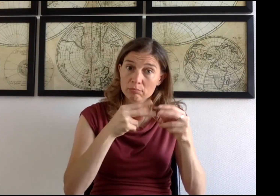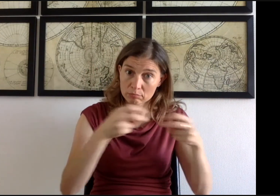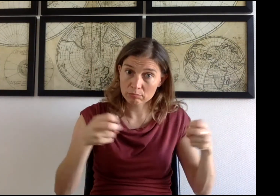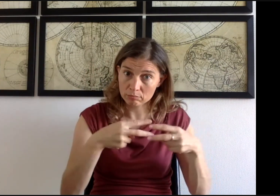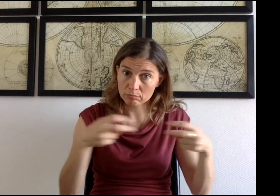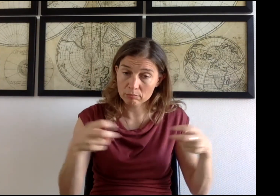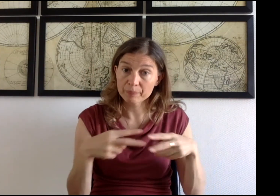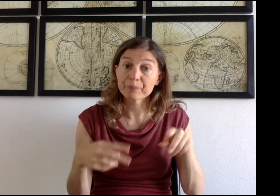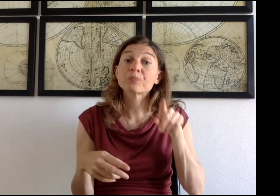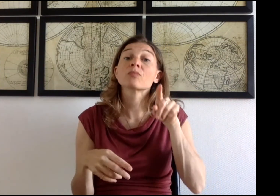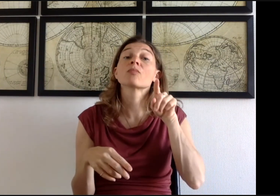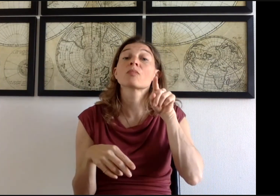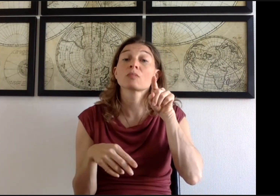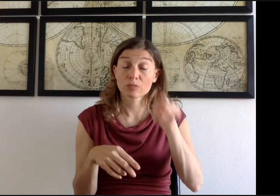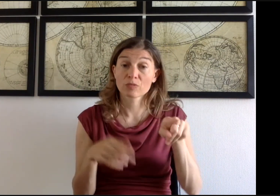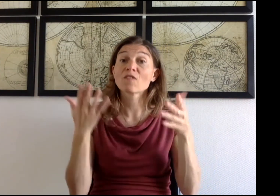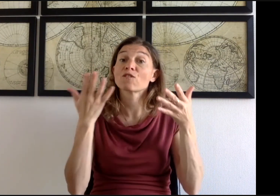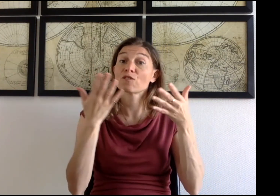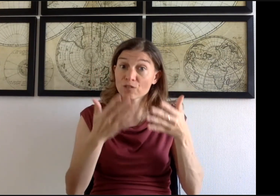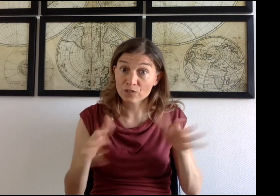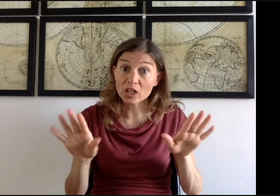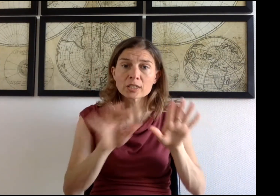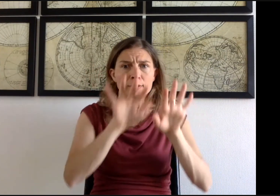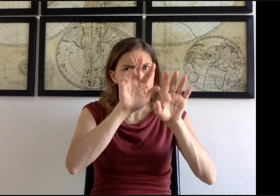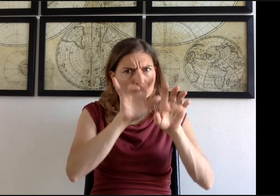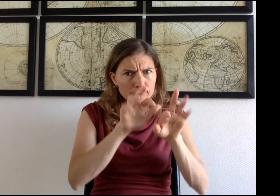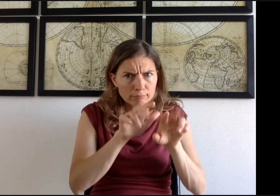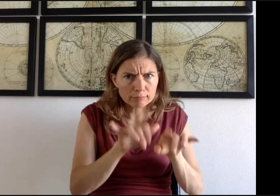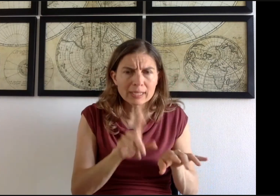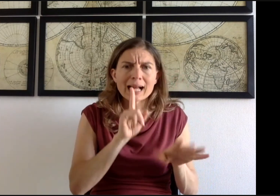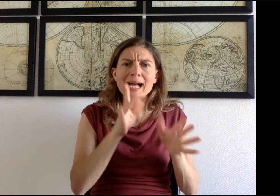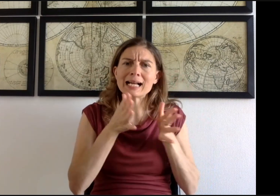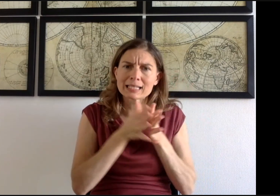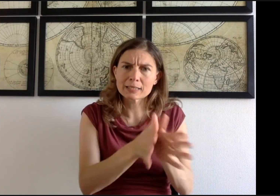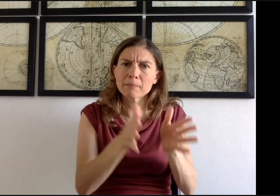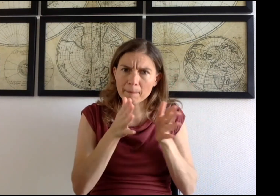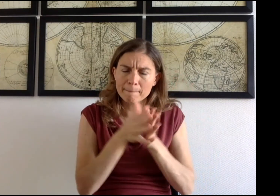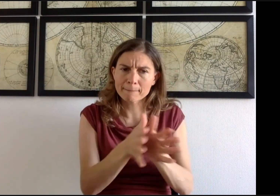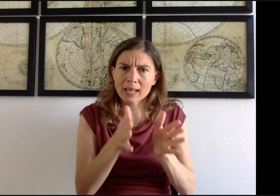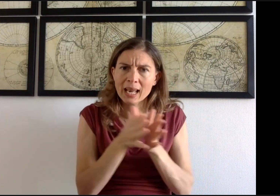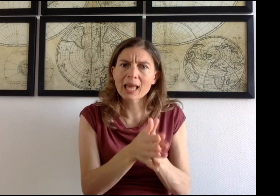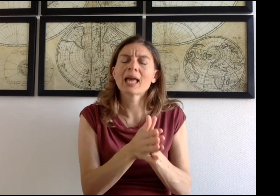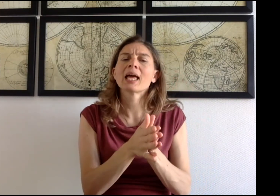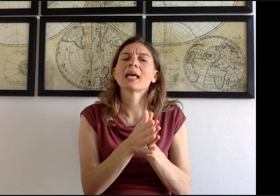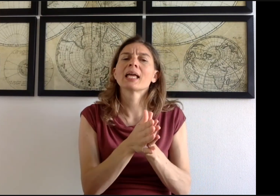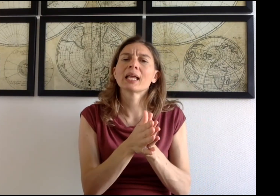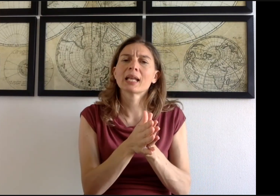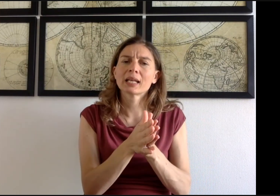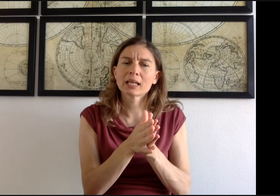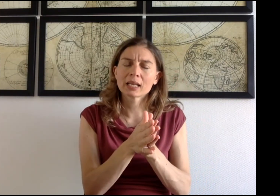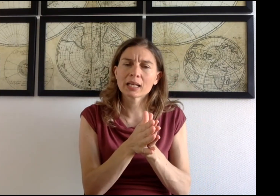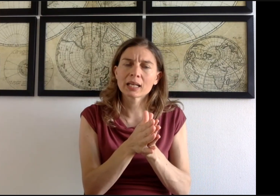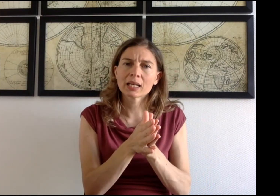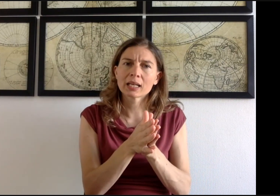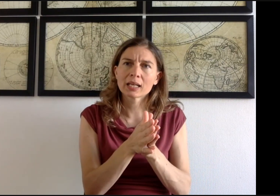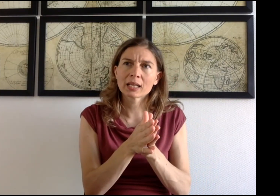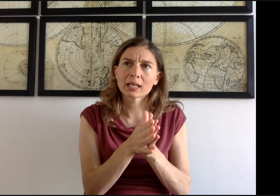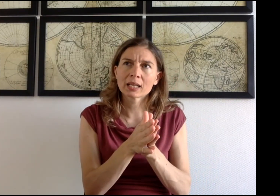in which explains to these people and others how to face this problem.